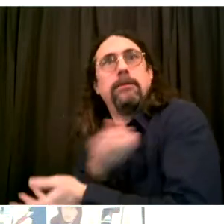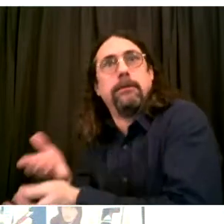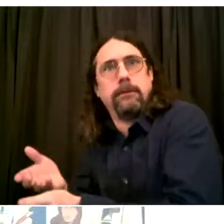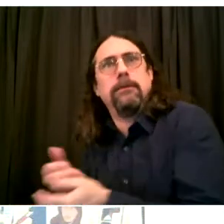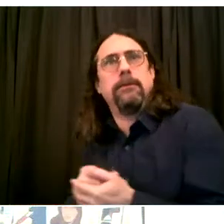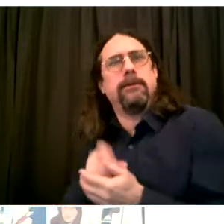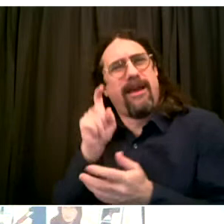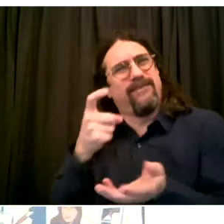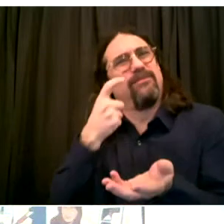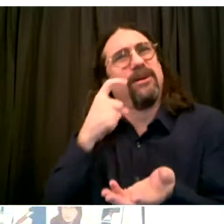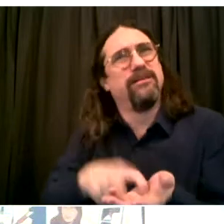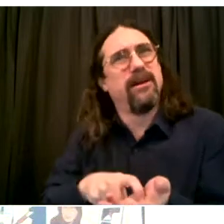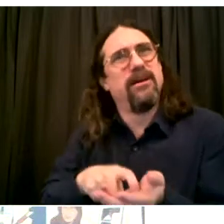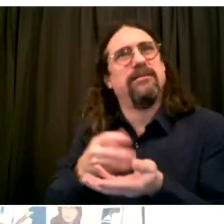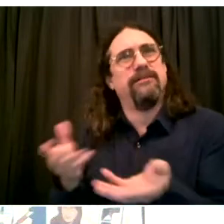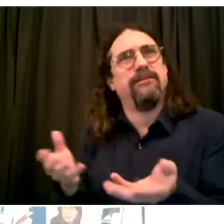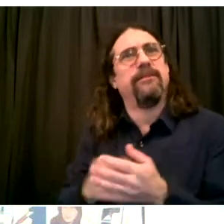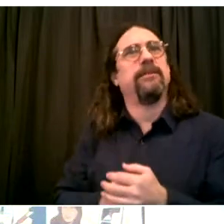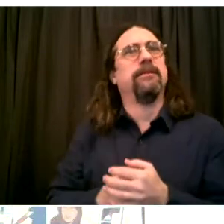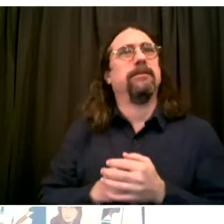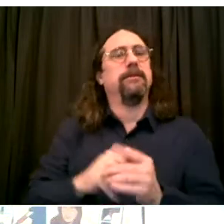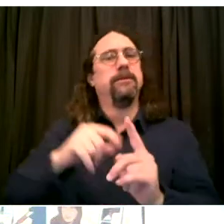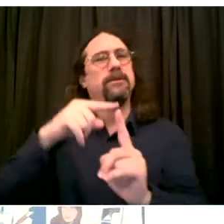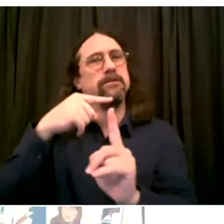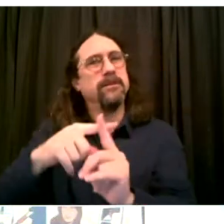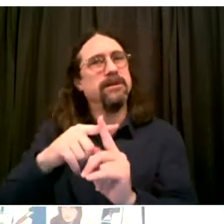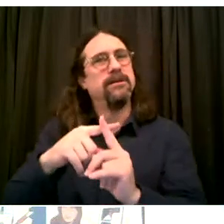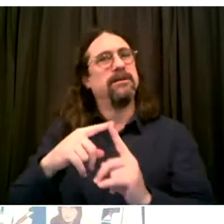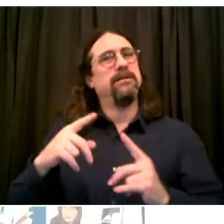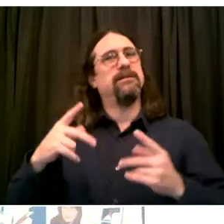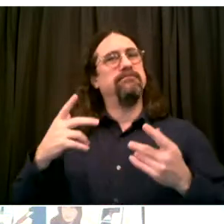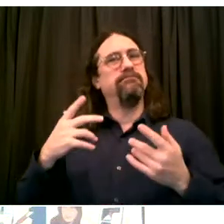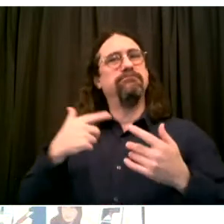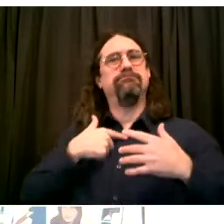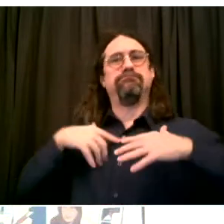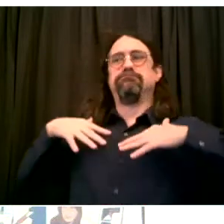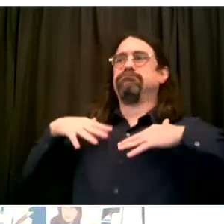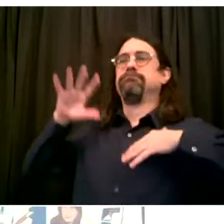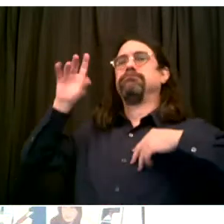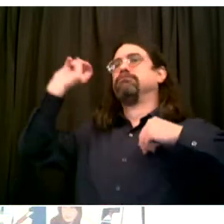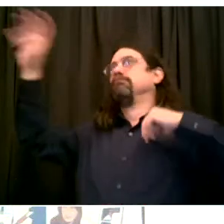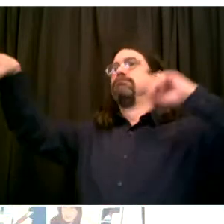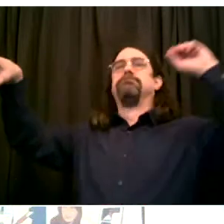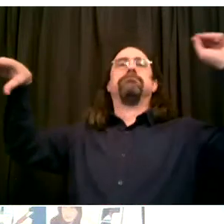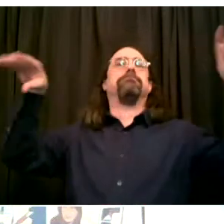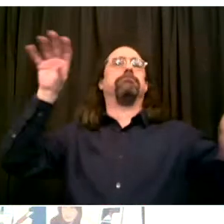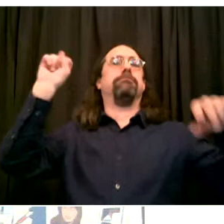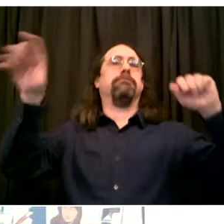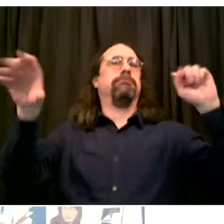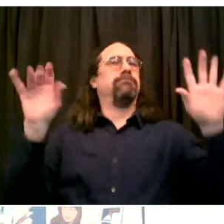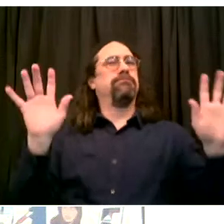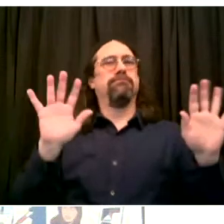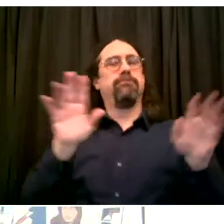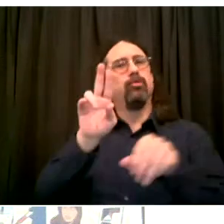IRFST STTEP. SO WE ARE ALSO WORKING CLOSELY EACH DAY WITH COMMUNITY-BASED